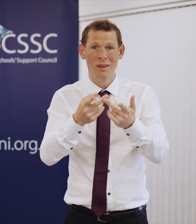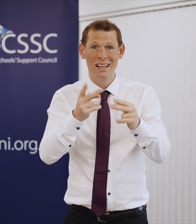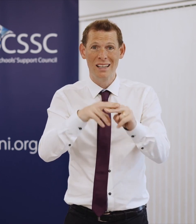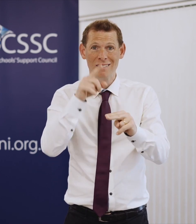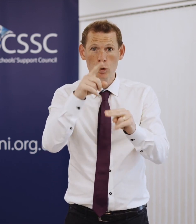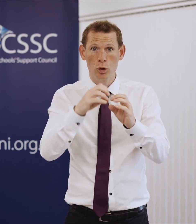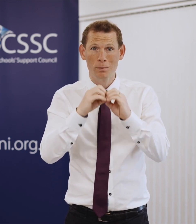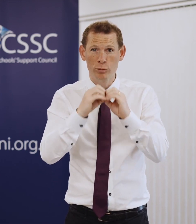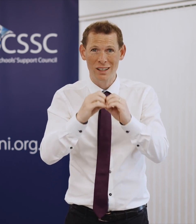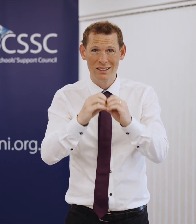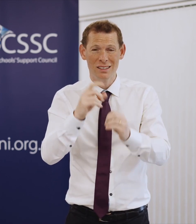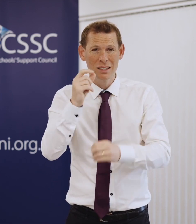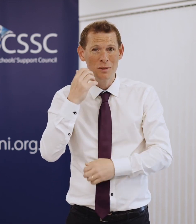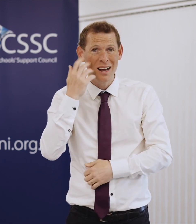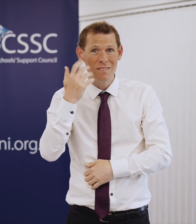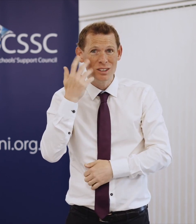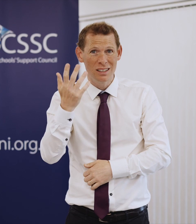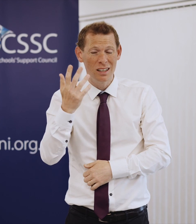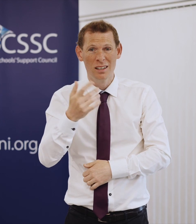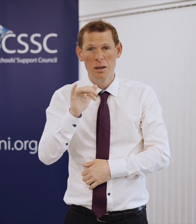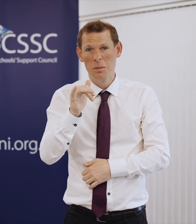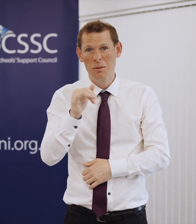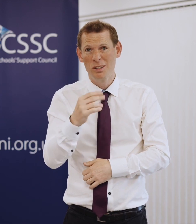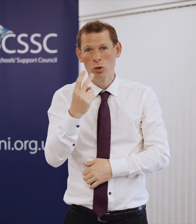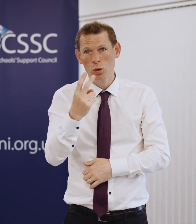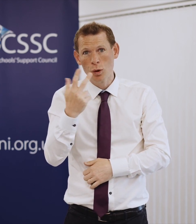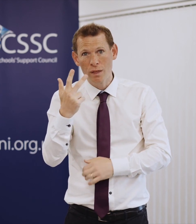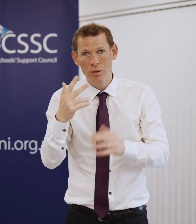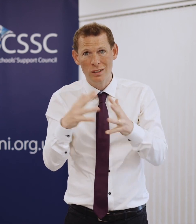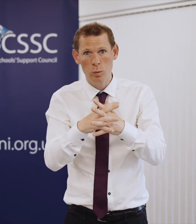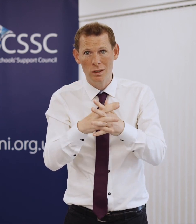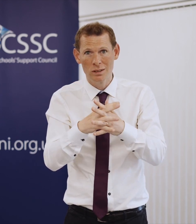And honestly, if you do practice the alphabet every day for a few weeks, two to three weeks,